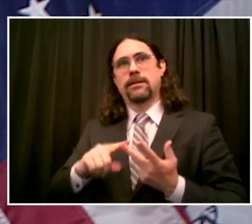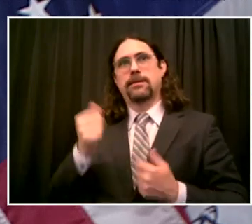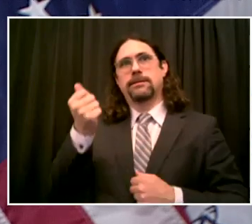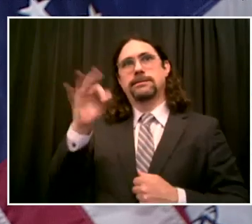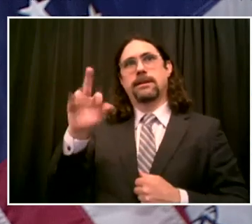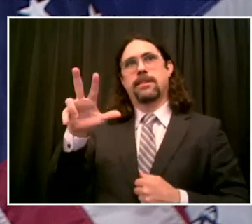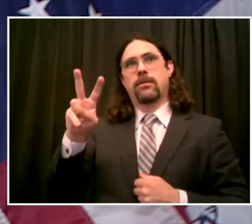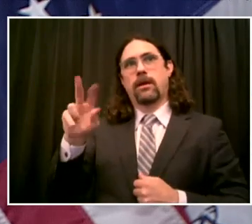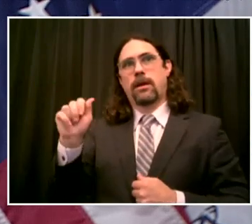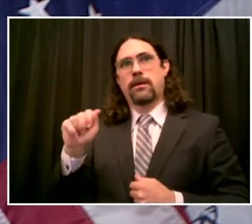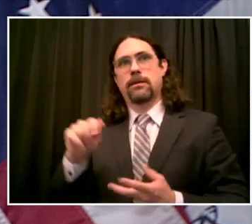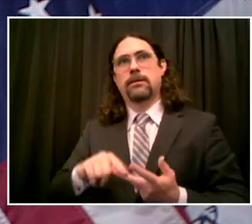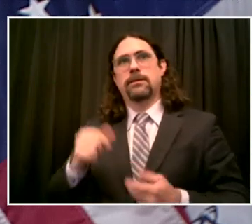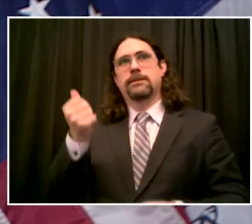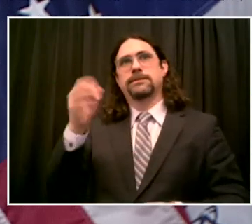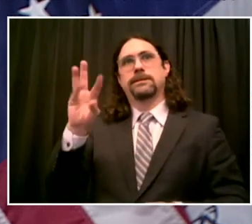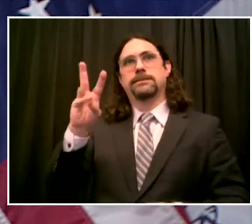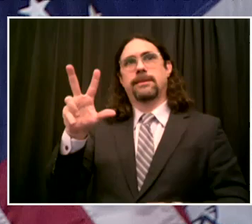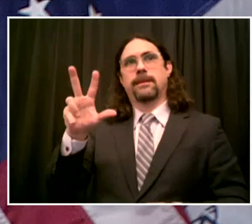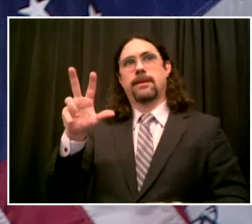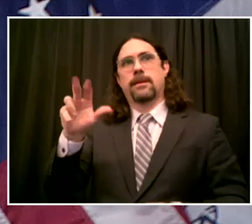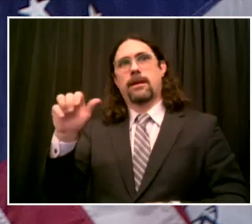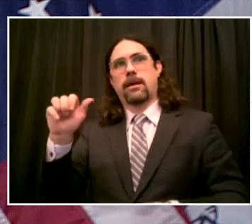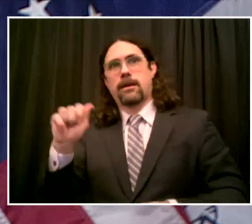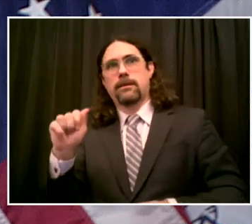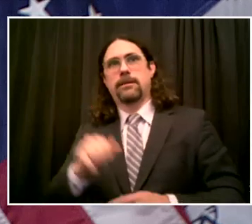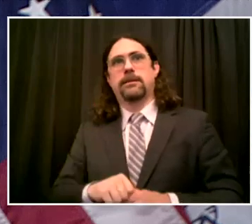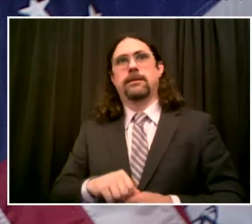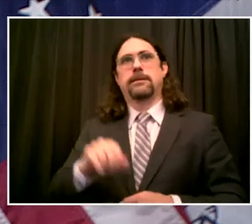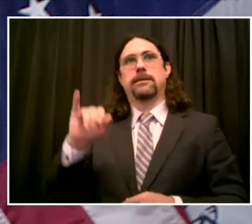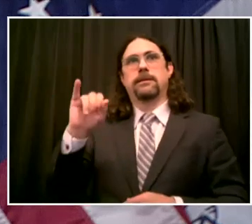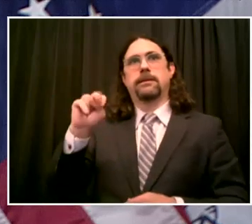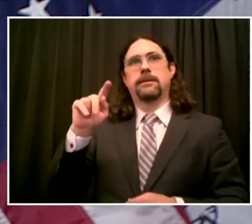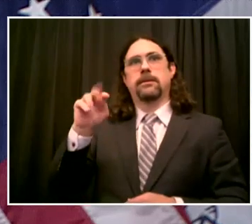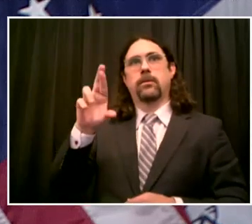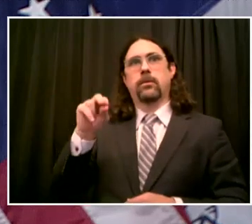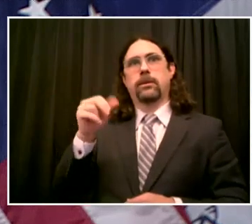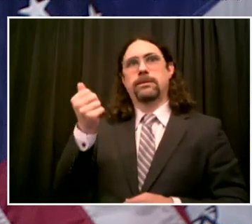INTRO1908D,